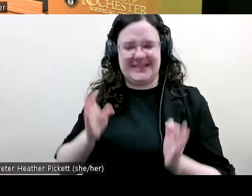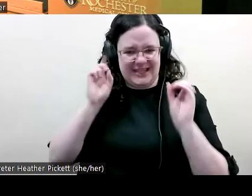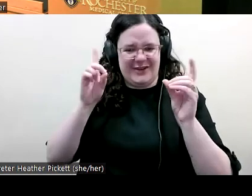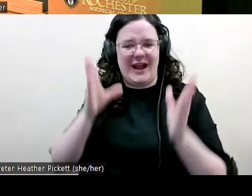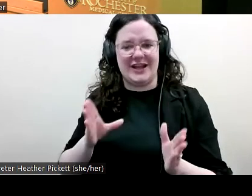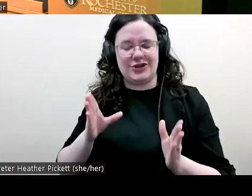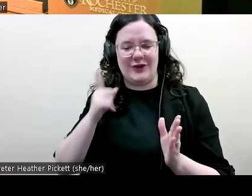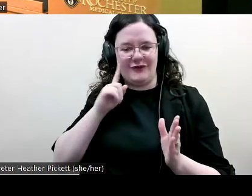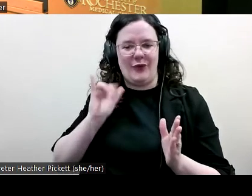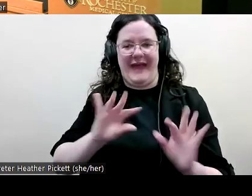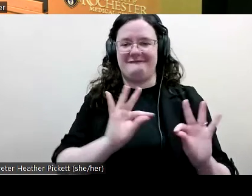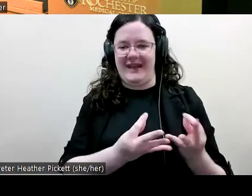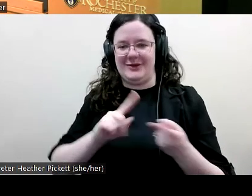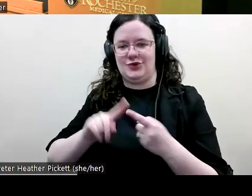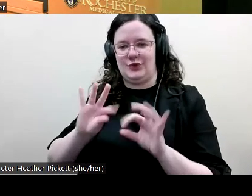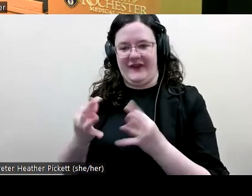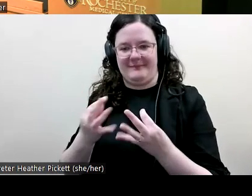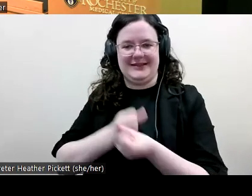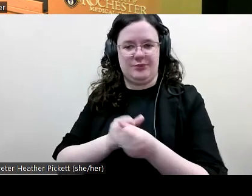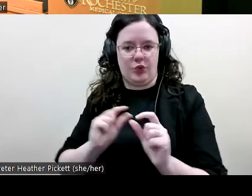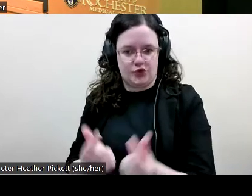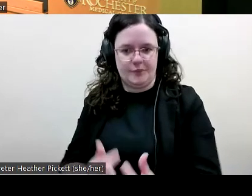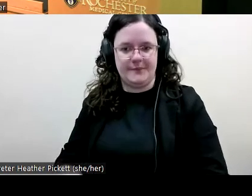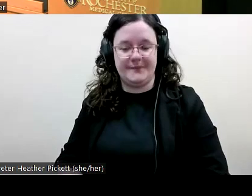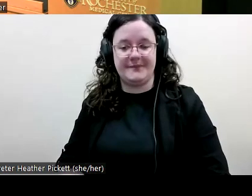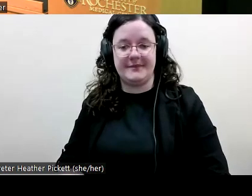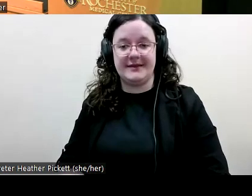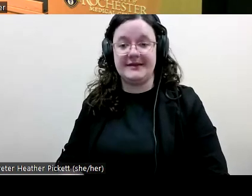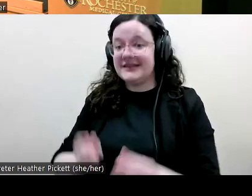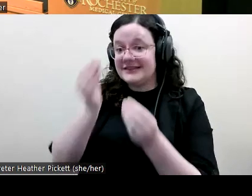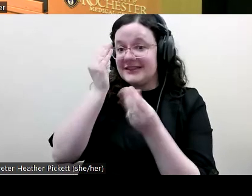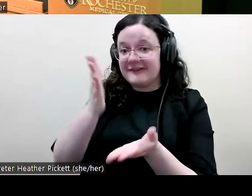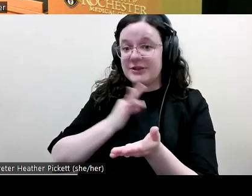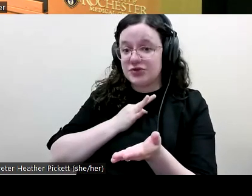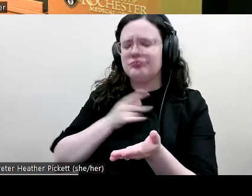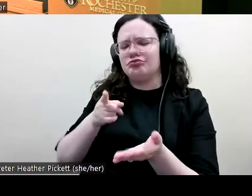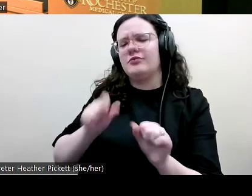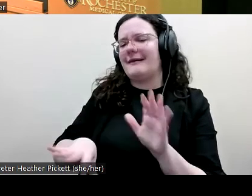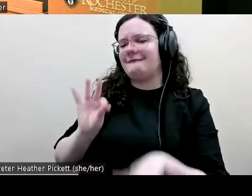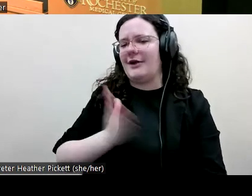familyto family support group um you can find information on our website our telephone number